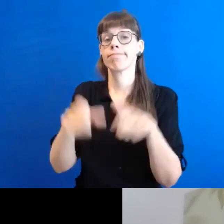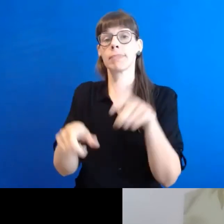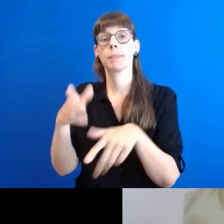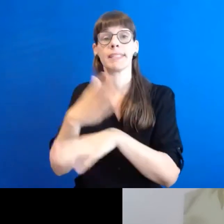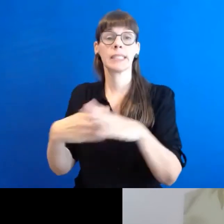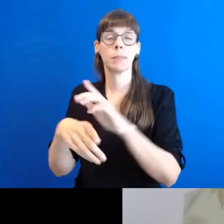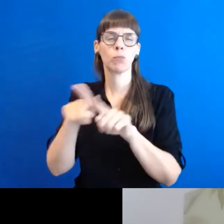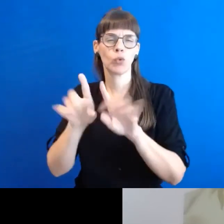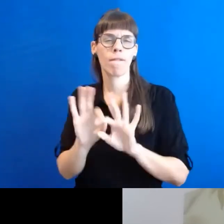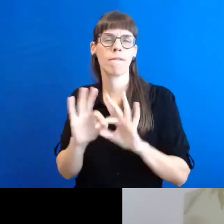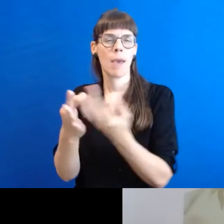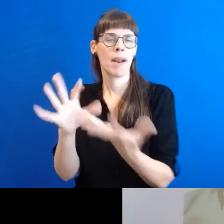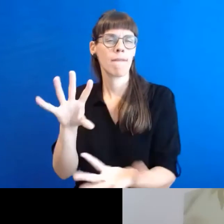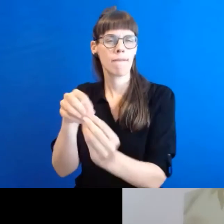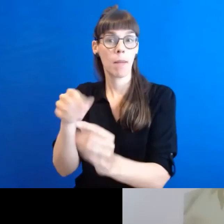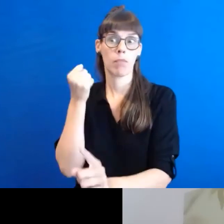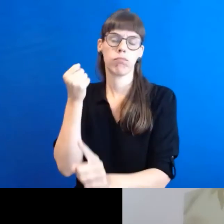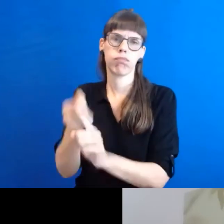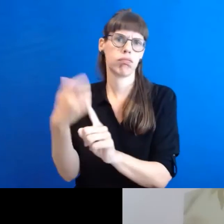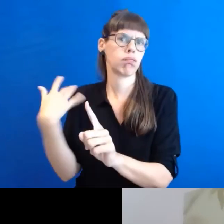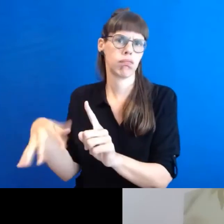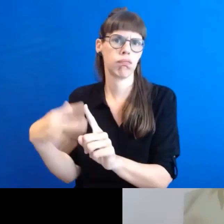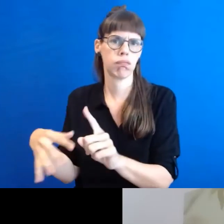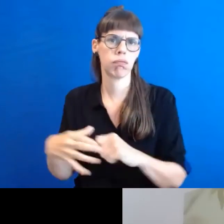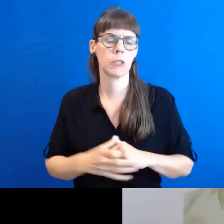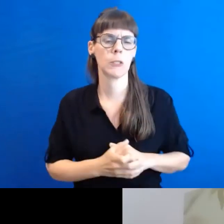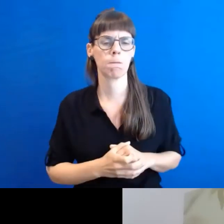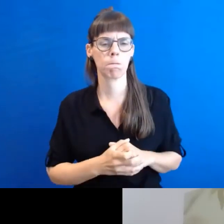. Actually in all the countries we operate, we see a significant